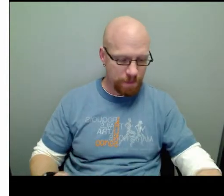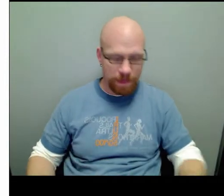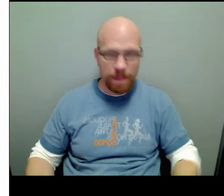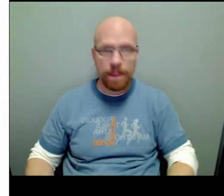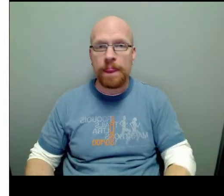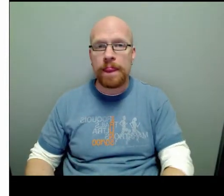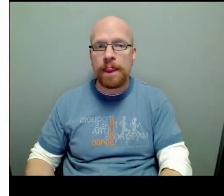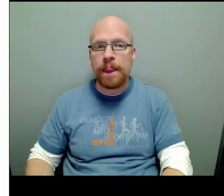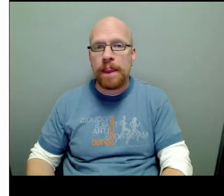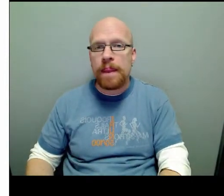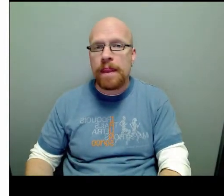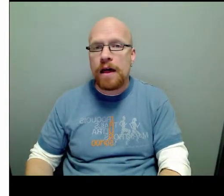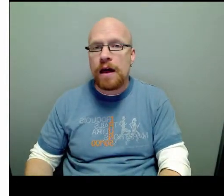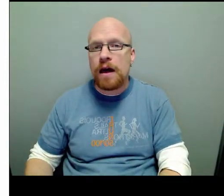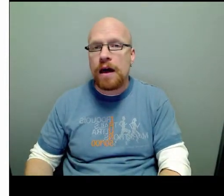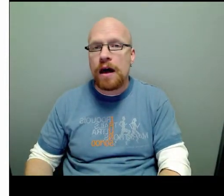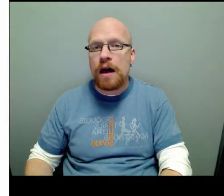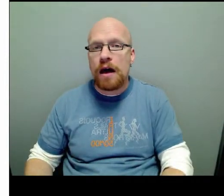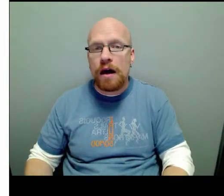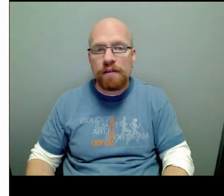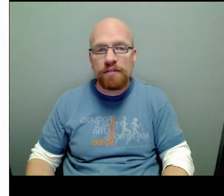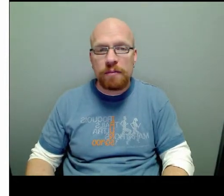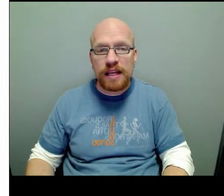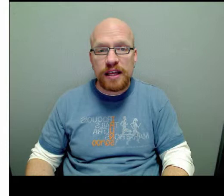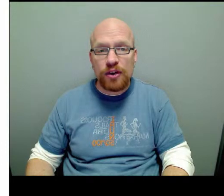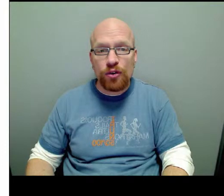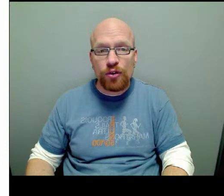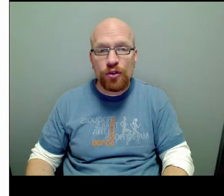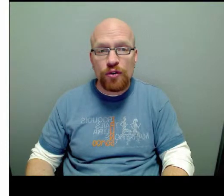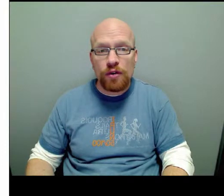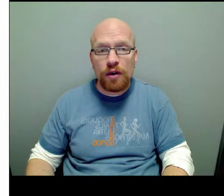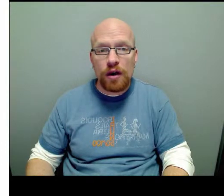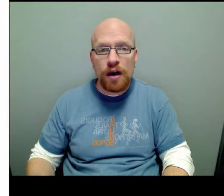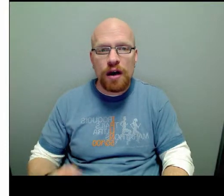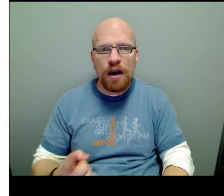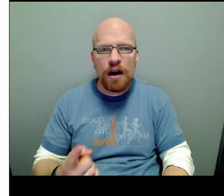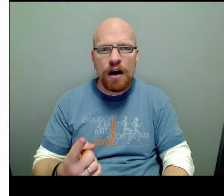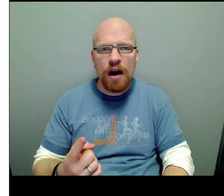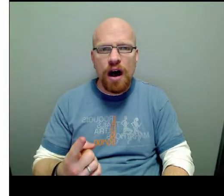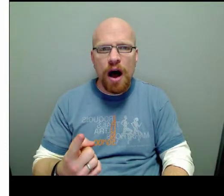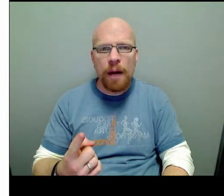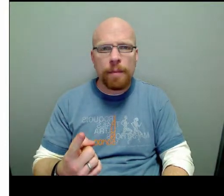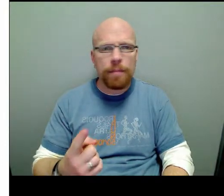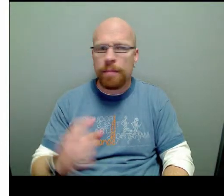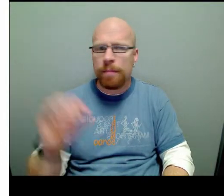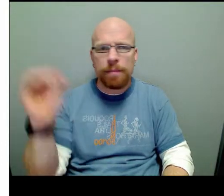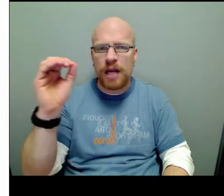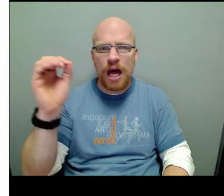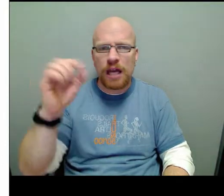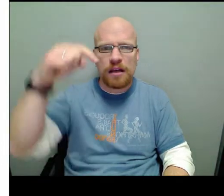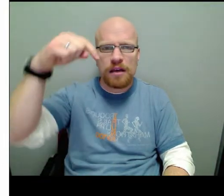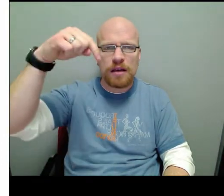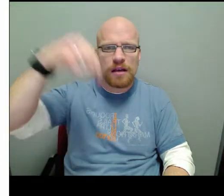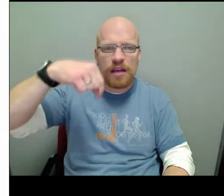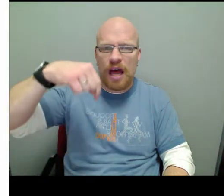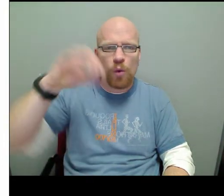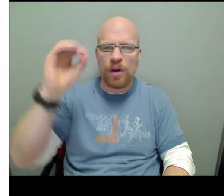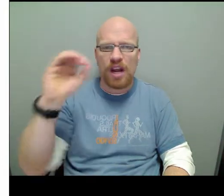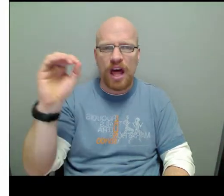from here up none down none. So...